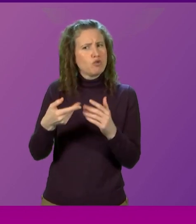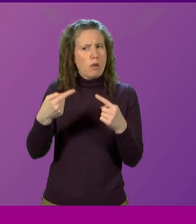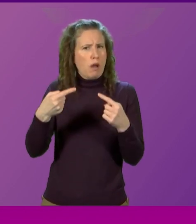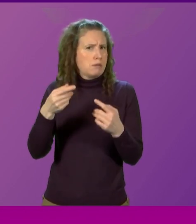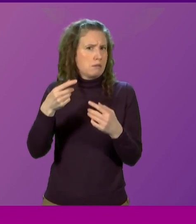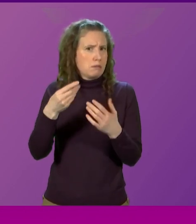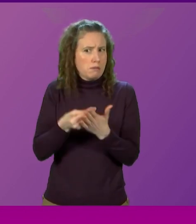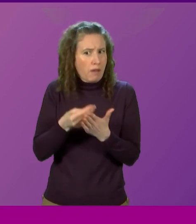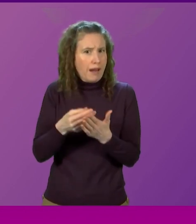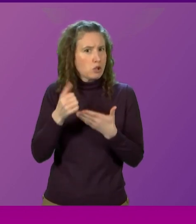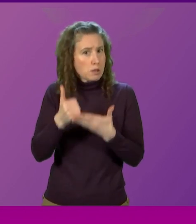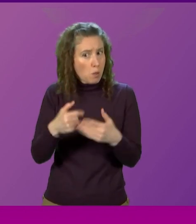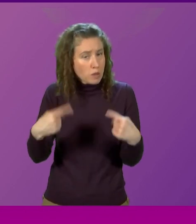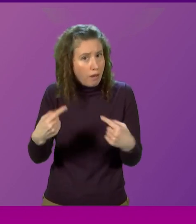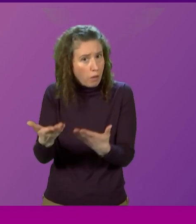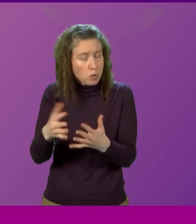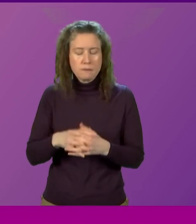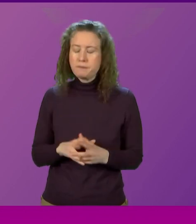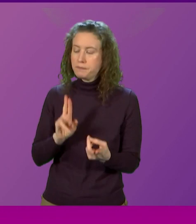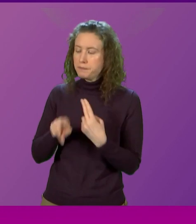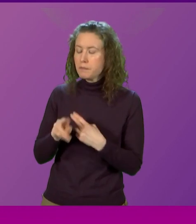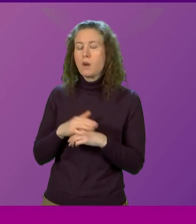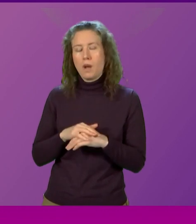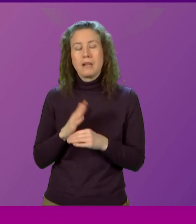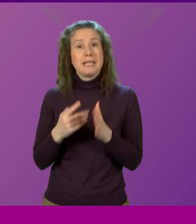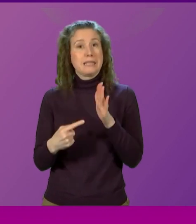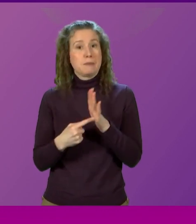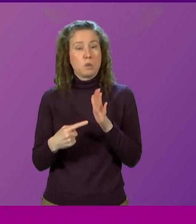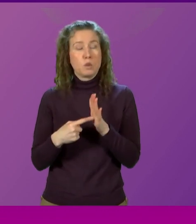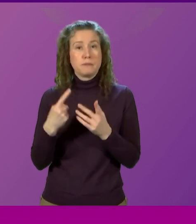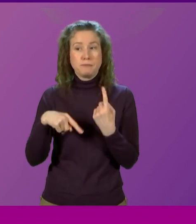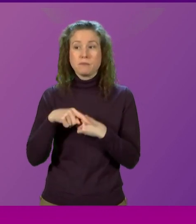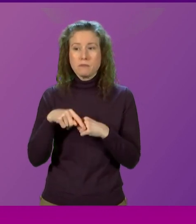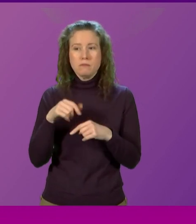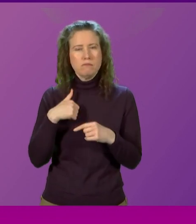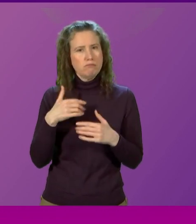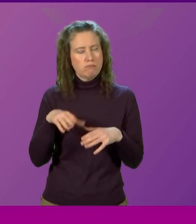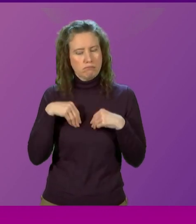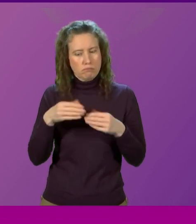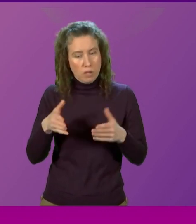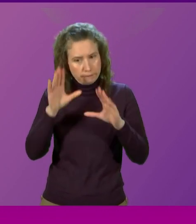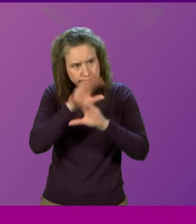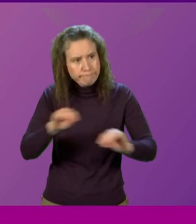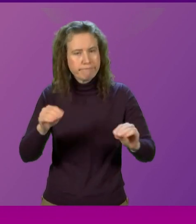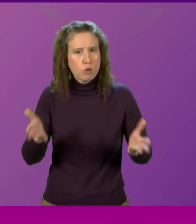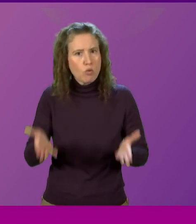It is important that we take steps to raise awareness of all of the help that is available